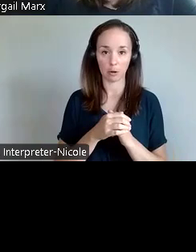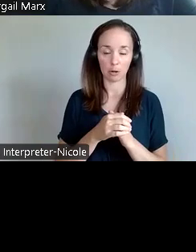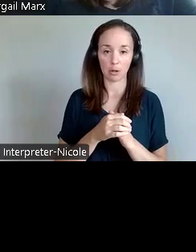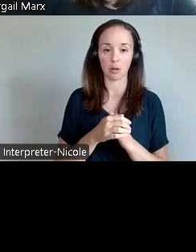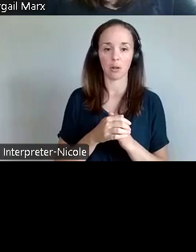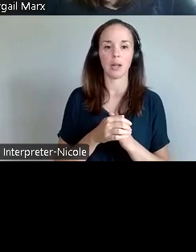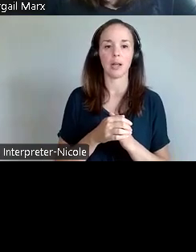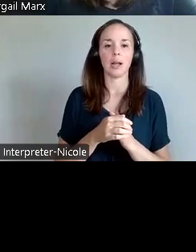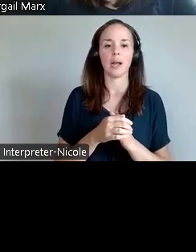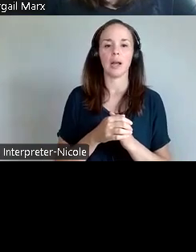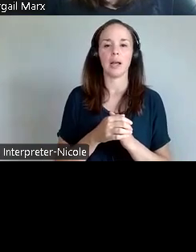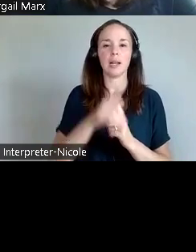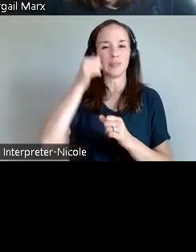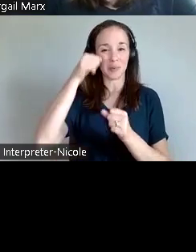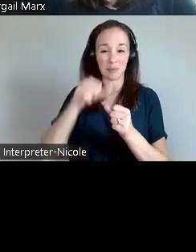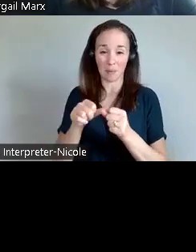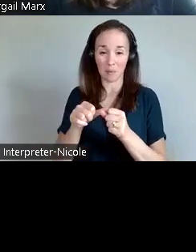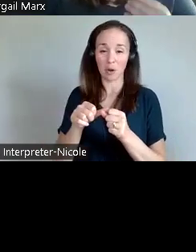Jennifer started us out with, is that ongoing support piece.